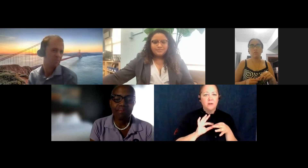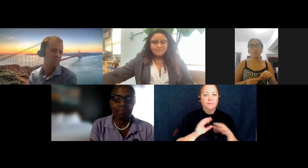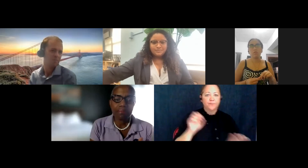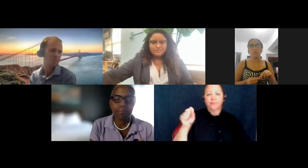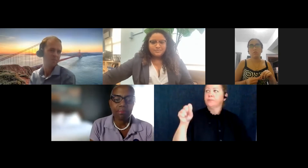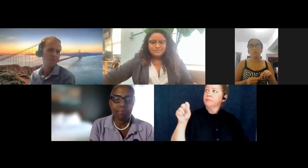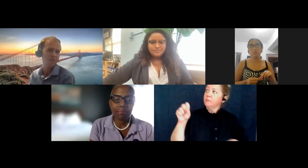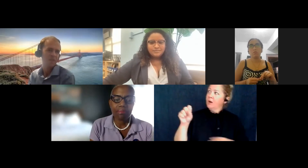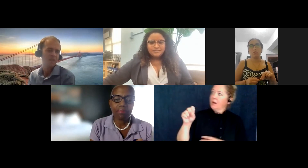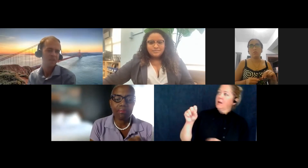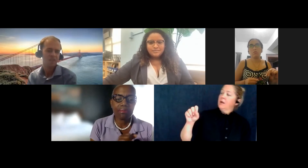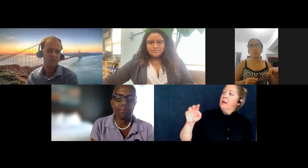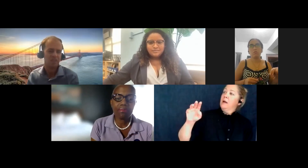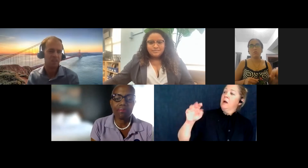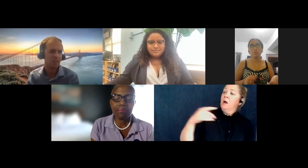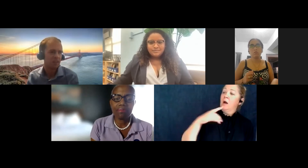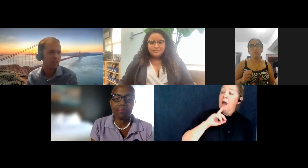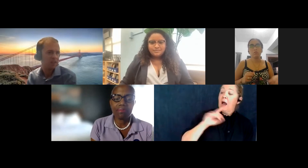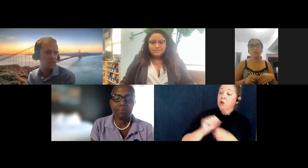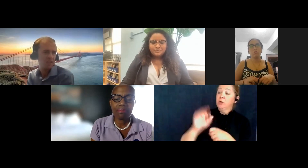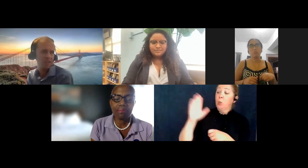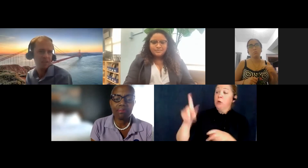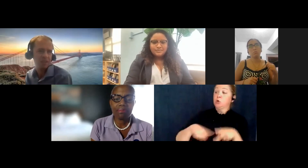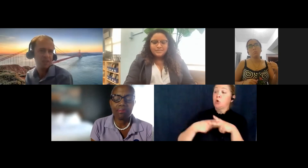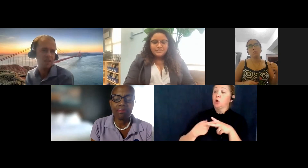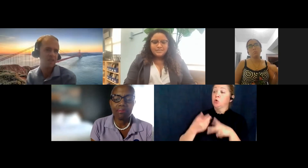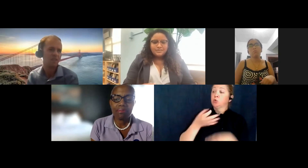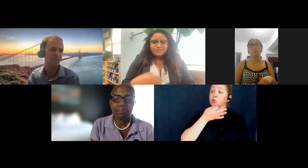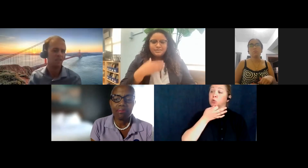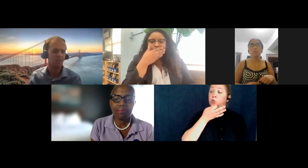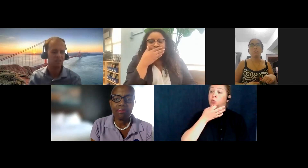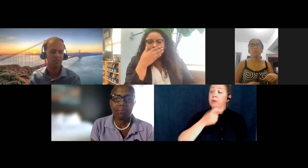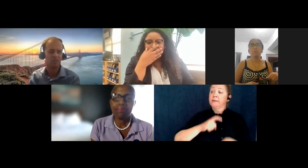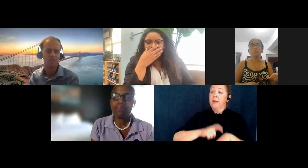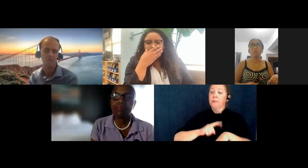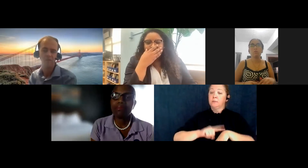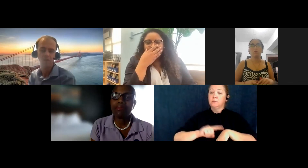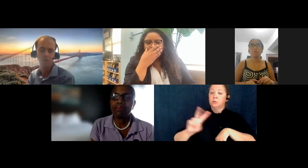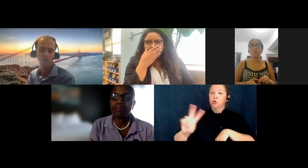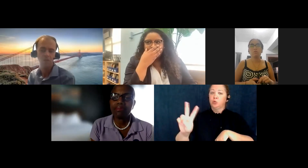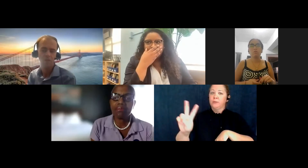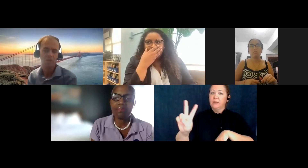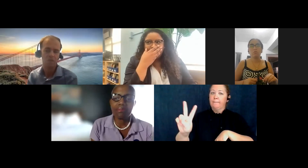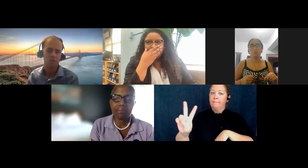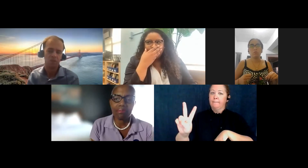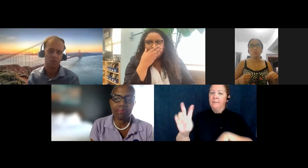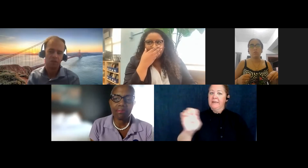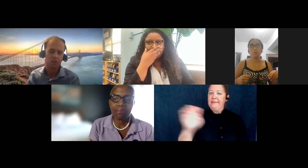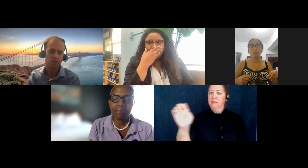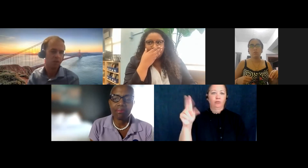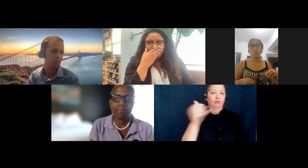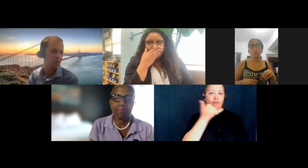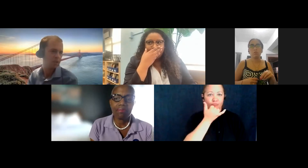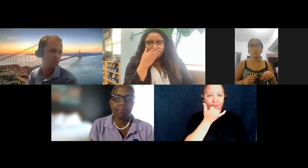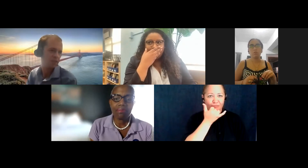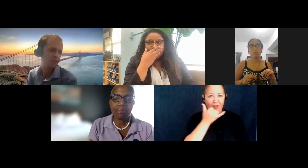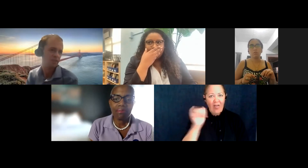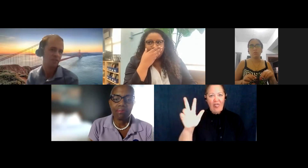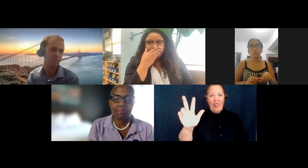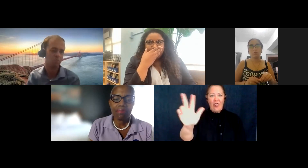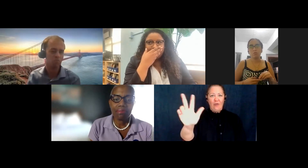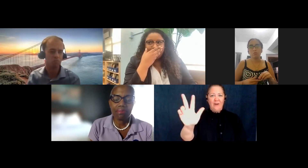It will start pretty soon. 3:00 p.m. Eastern time. Less than